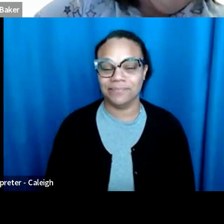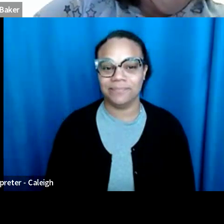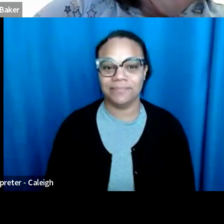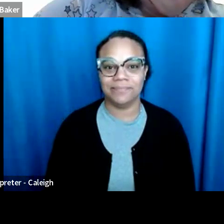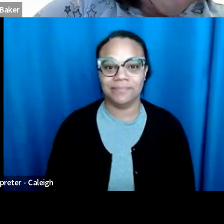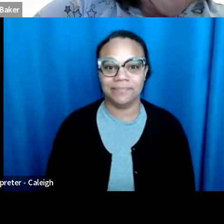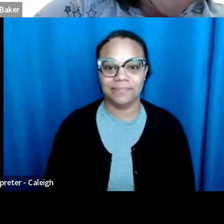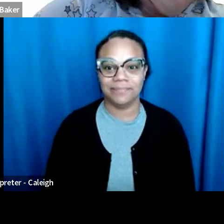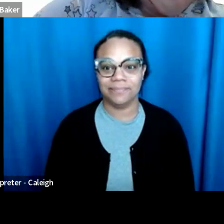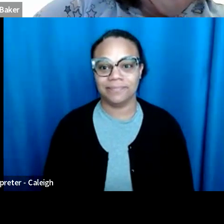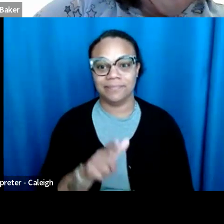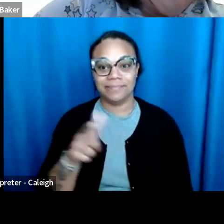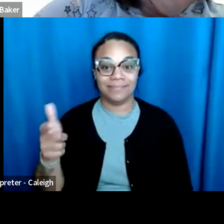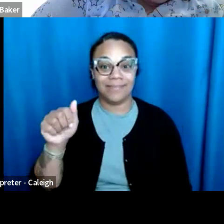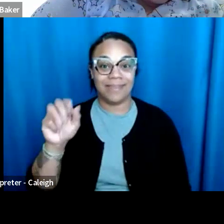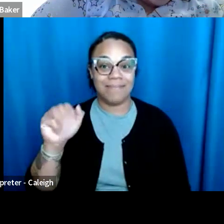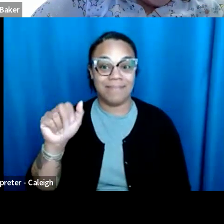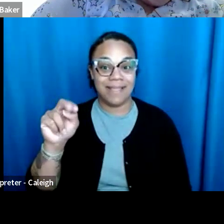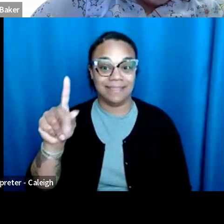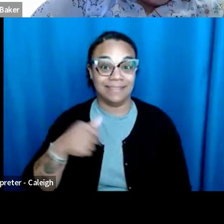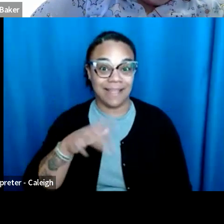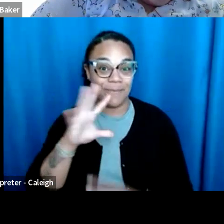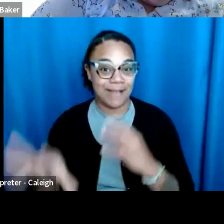This is Amanda. I'll add to that in that,